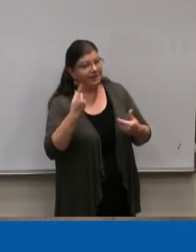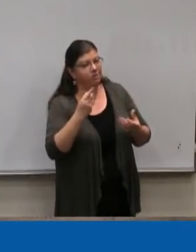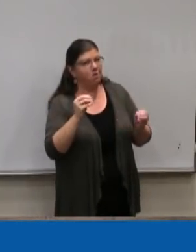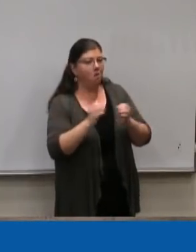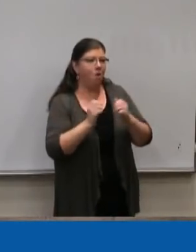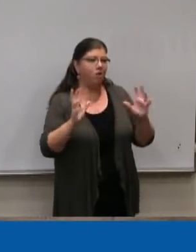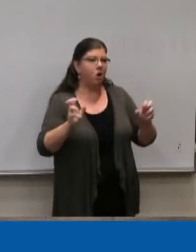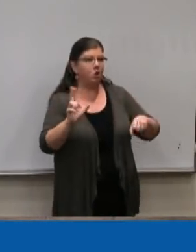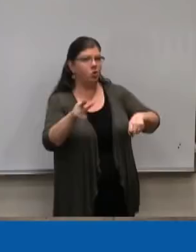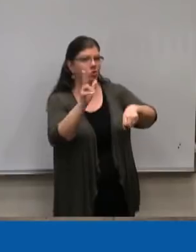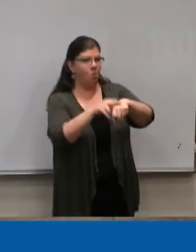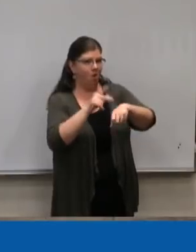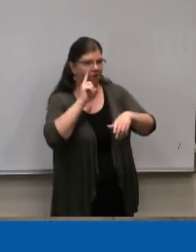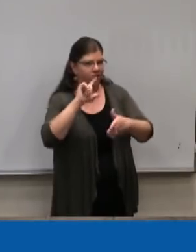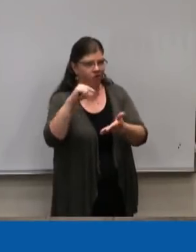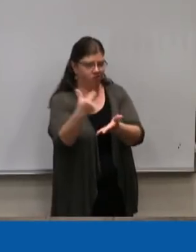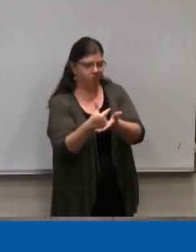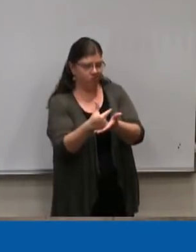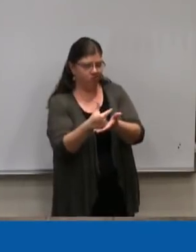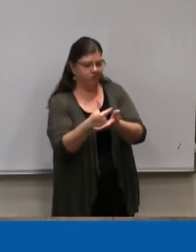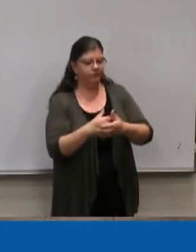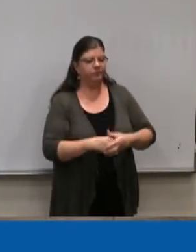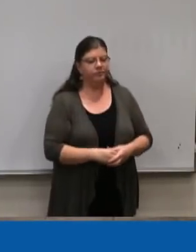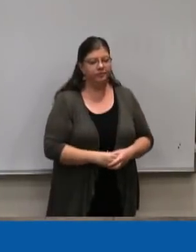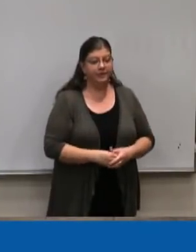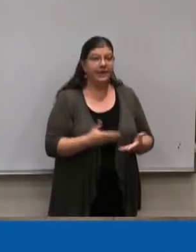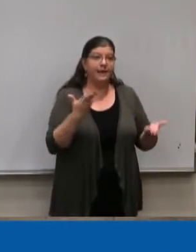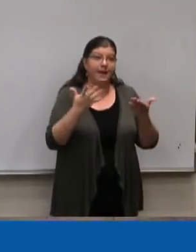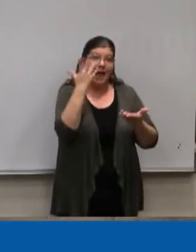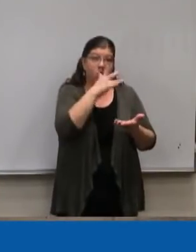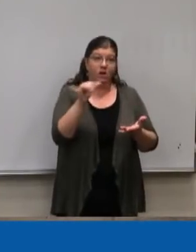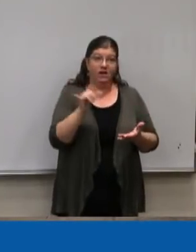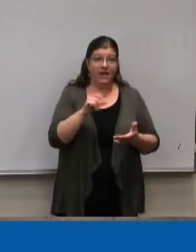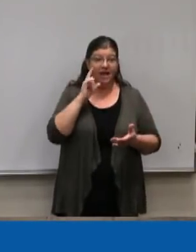of a commencement ceremony, and it may look like what they did the Air Force Academy,